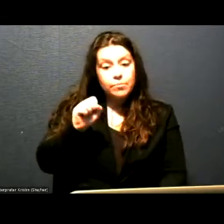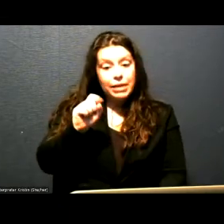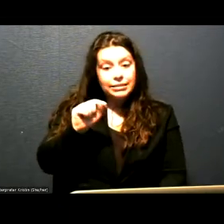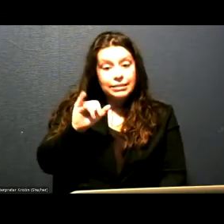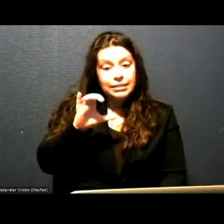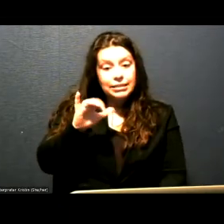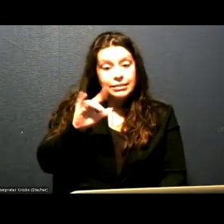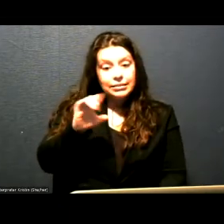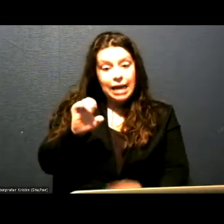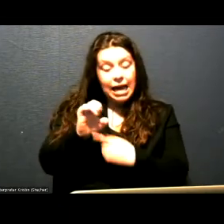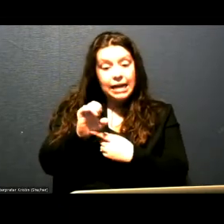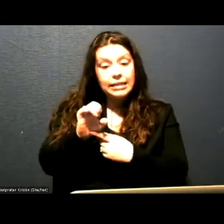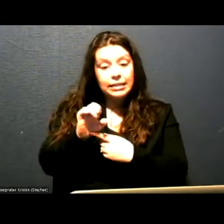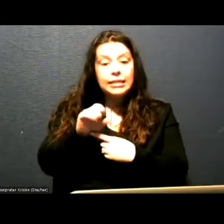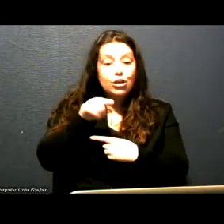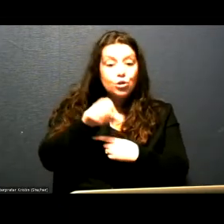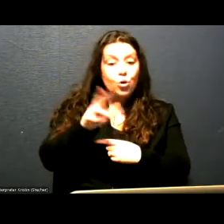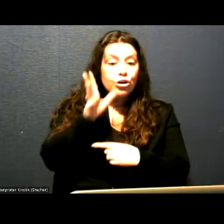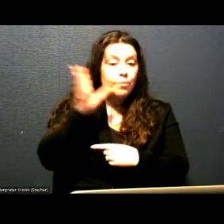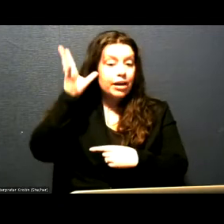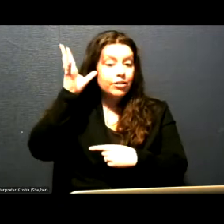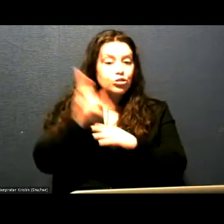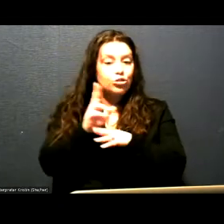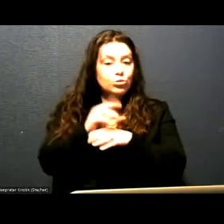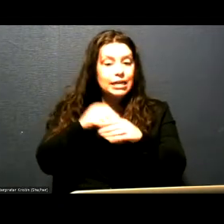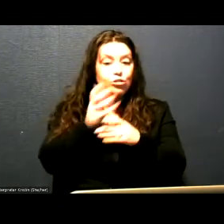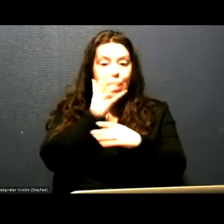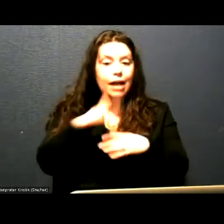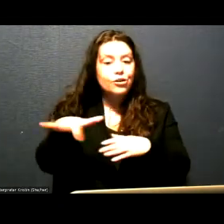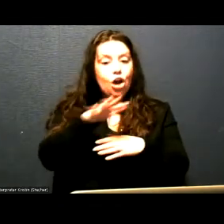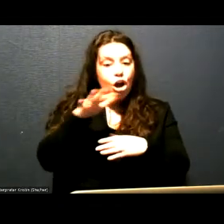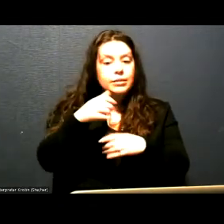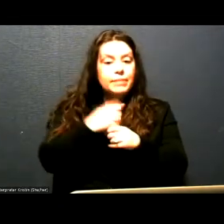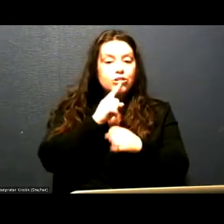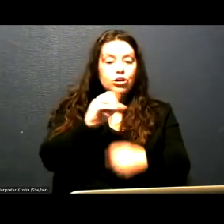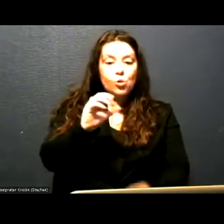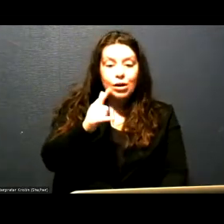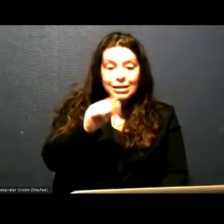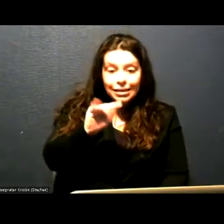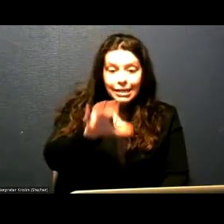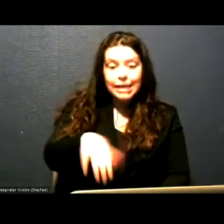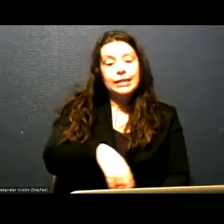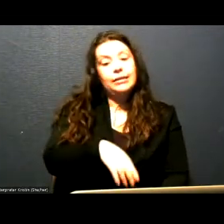it's organic and natural can definitely help these guys out. Um, and garbage in the water is a big one.